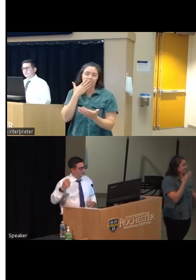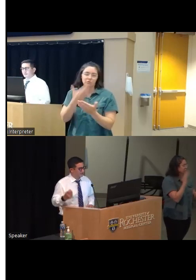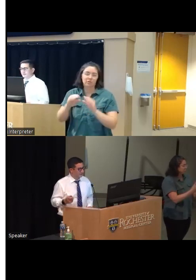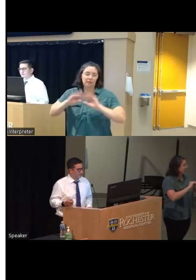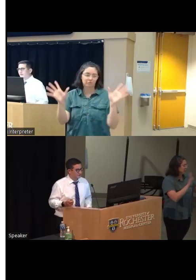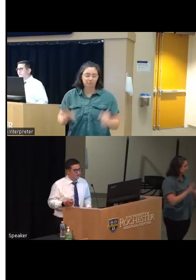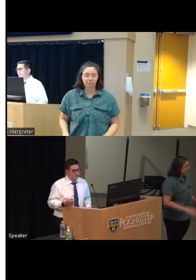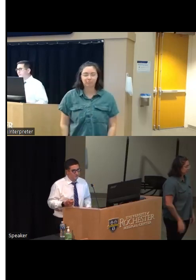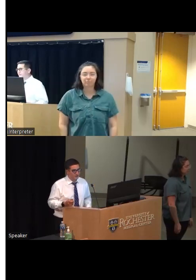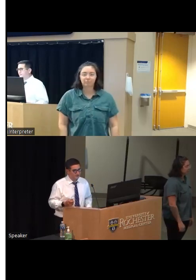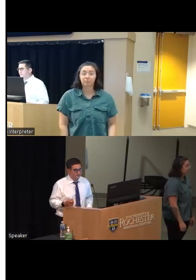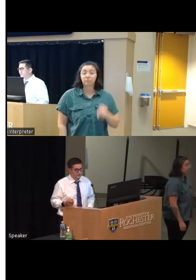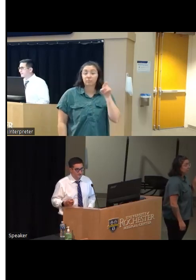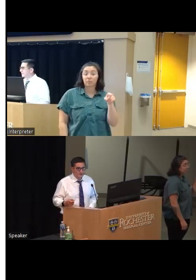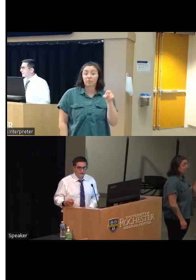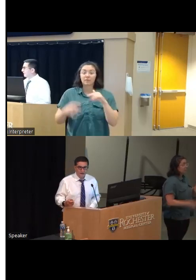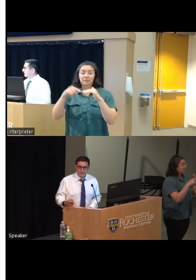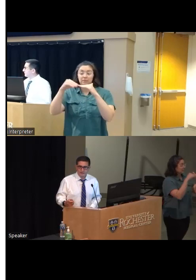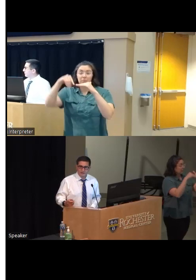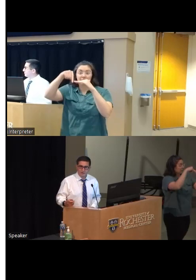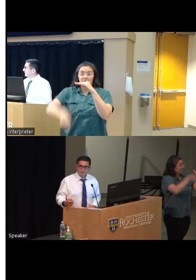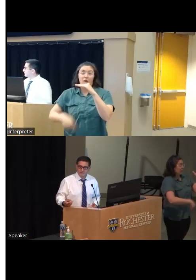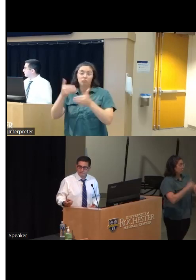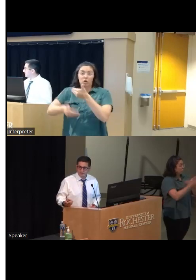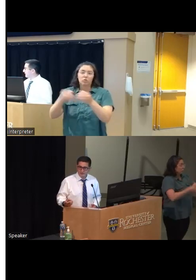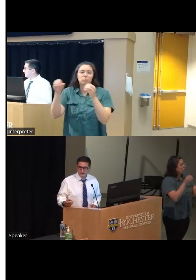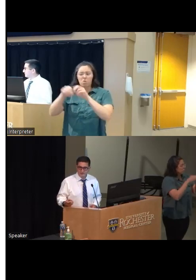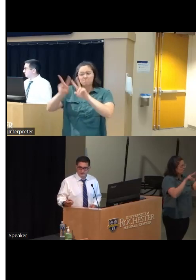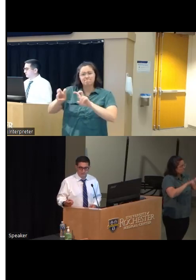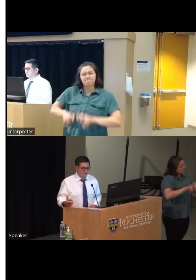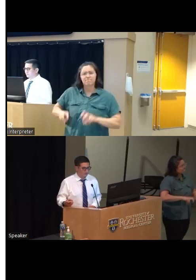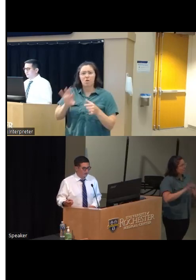spent studying the top-down processes uh that occur in patients with psychotic disorders and